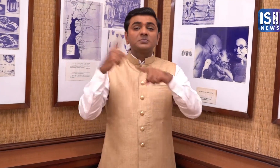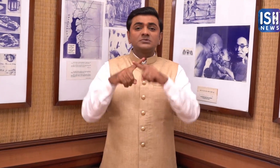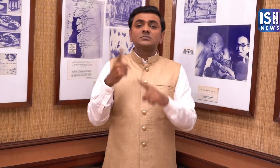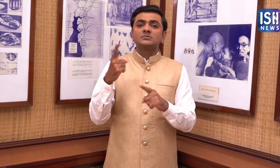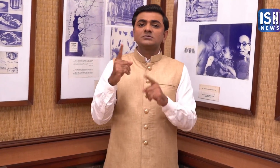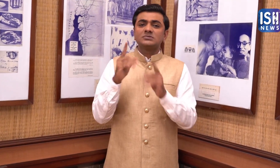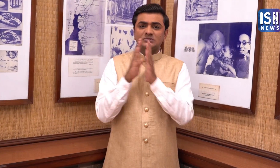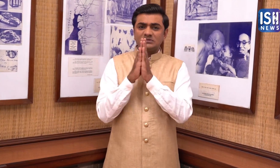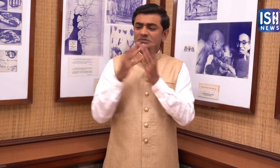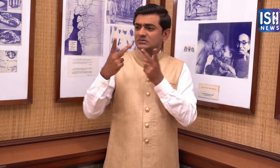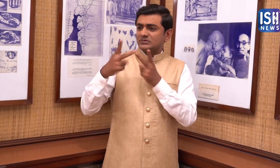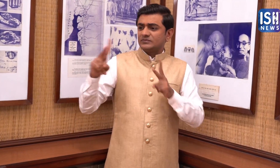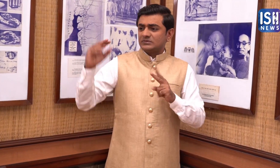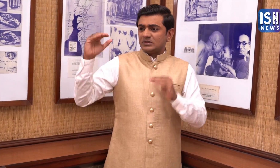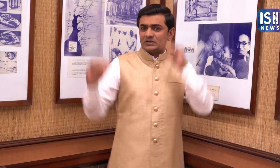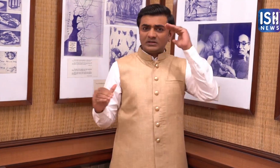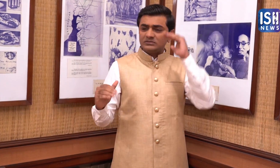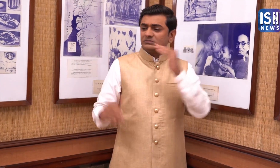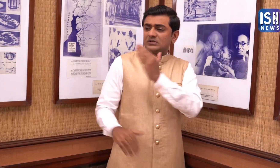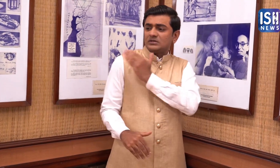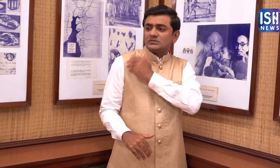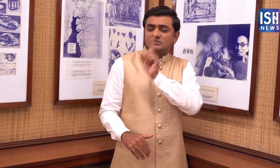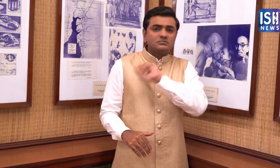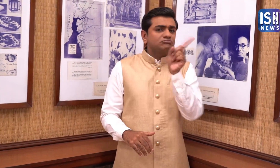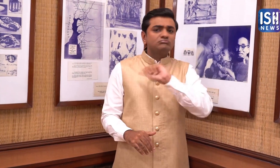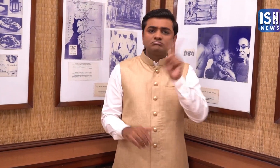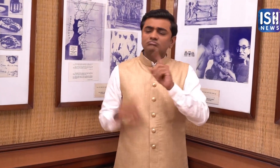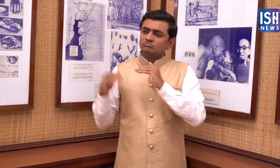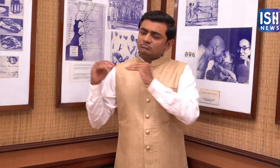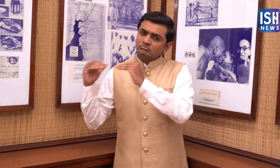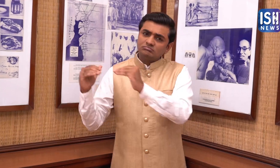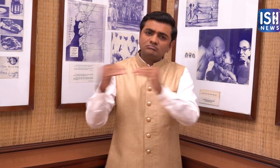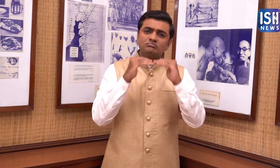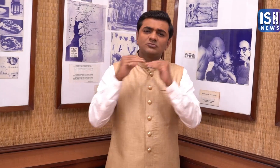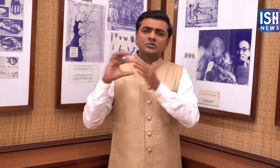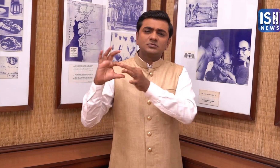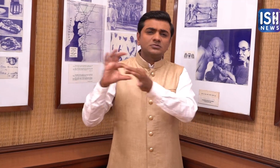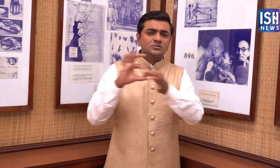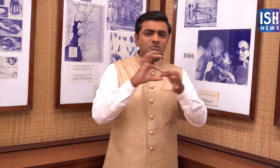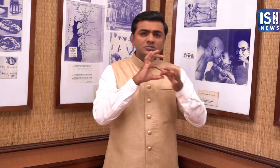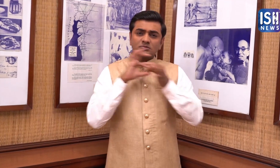ending untouchability and made sure everyone was united.